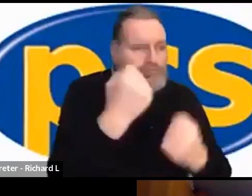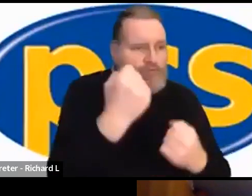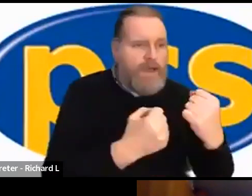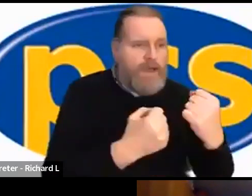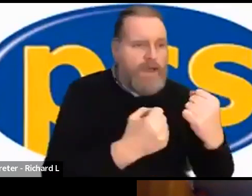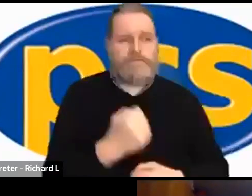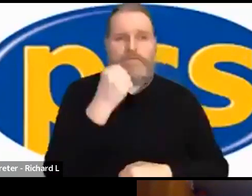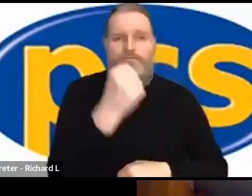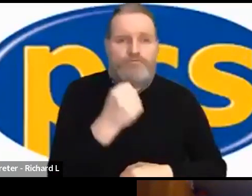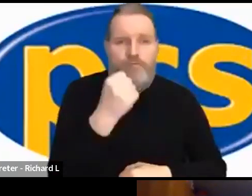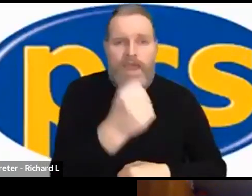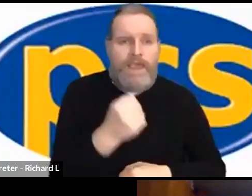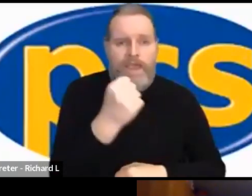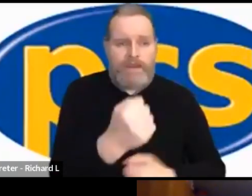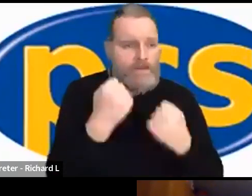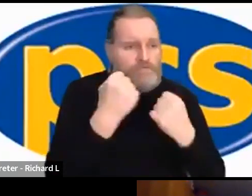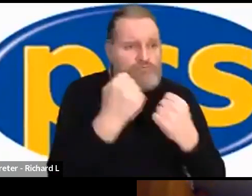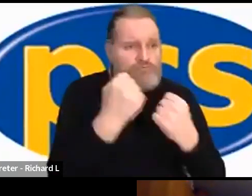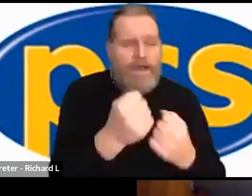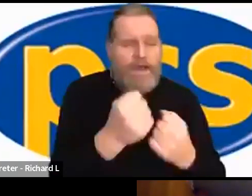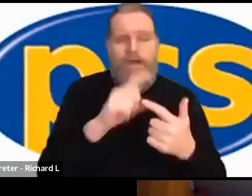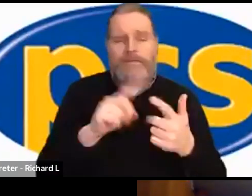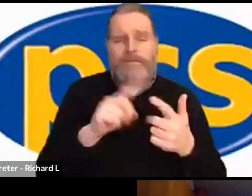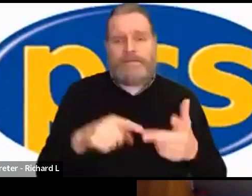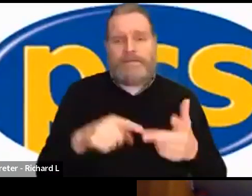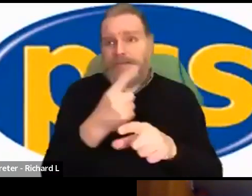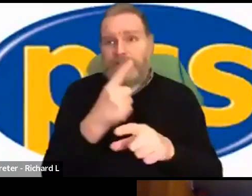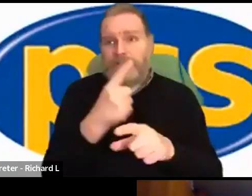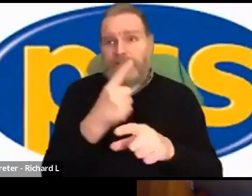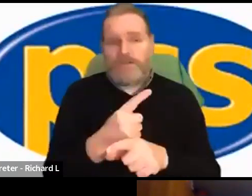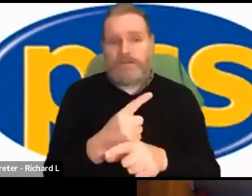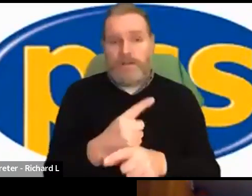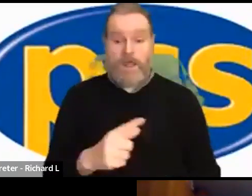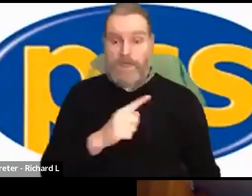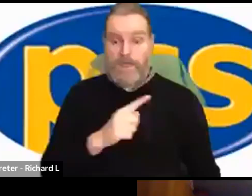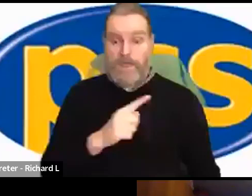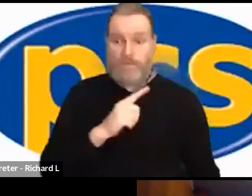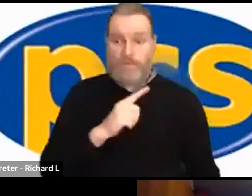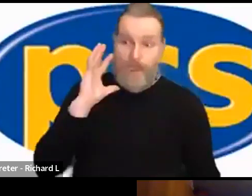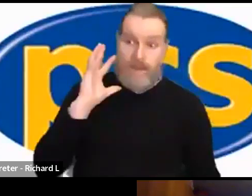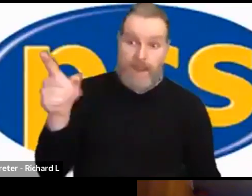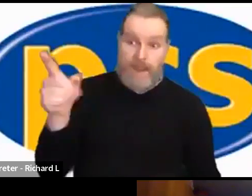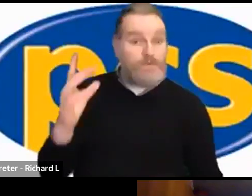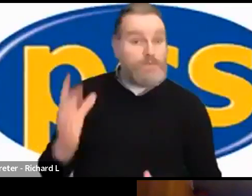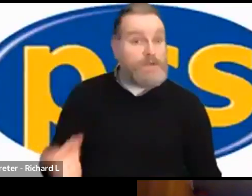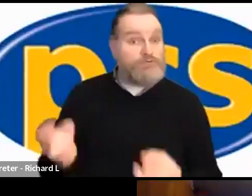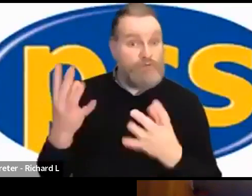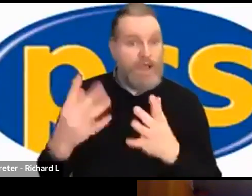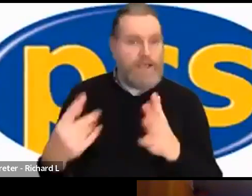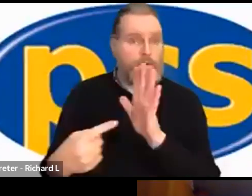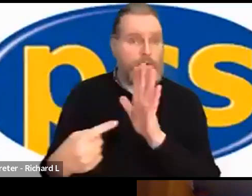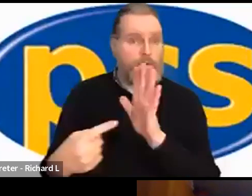else concessions along with everyone else, and that's why next why next week's strike is so critical. If we show them a solid strike we show them a solid strike across the whole of the United